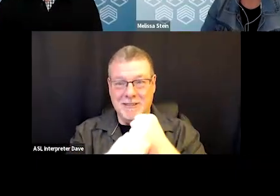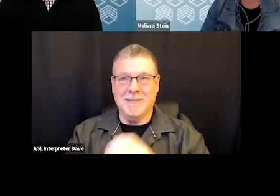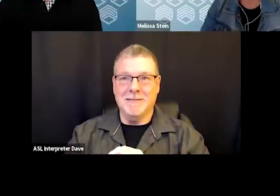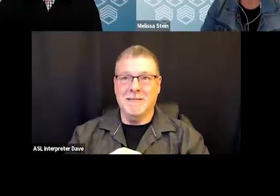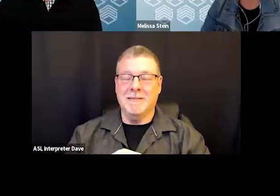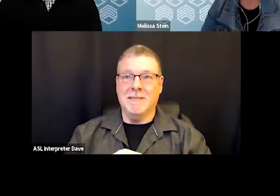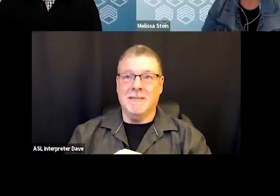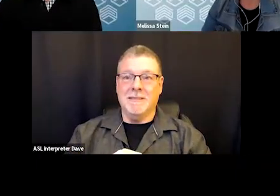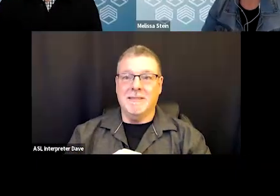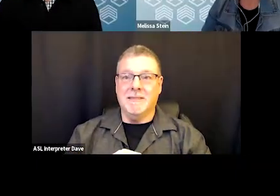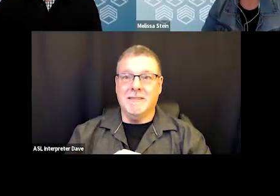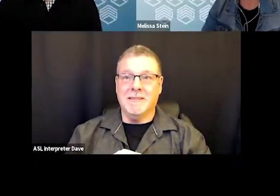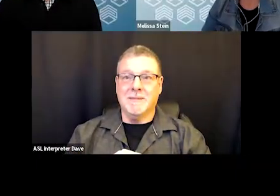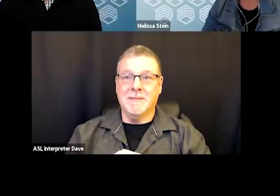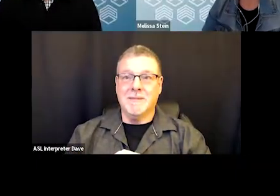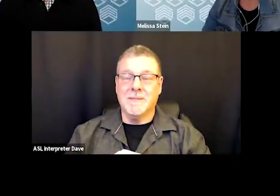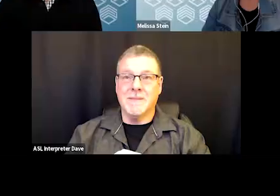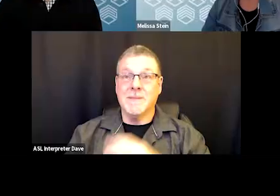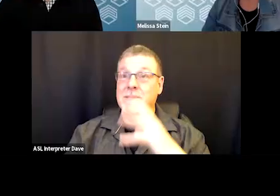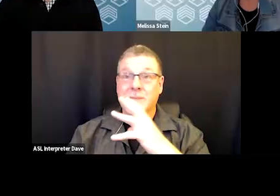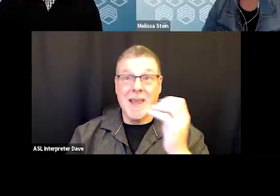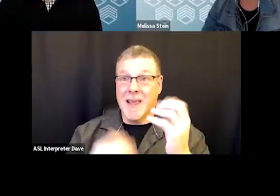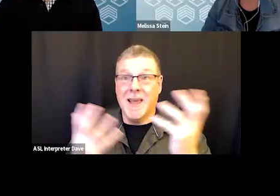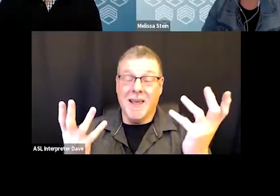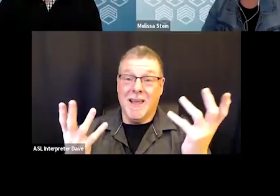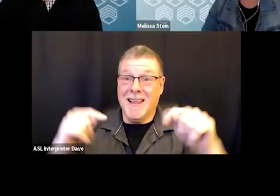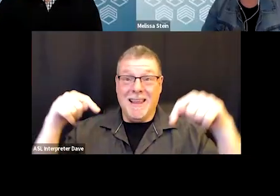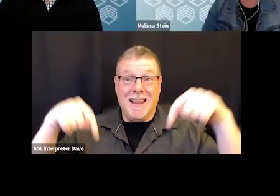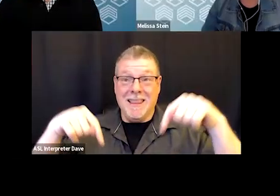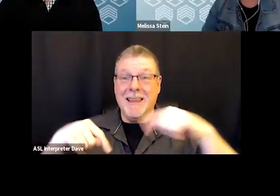And it is, this is just, I think, probably one of the last areas